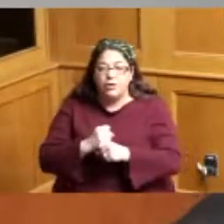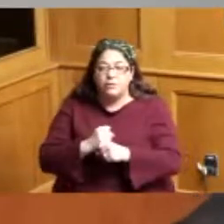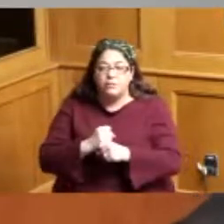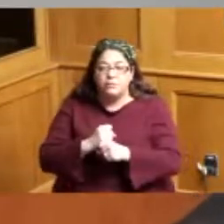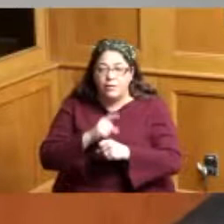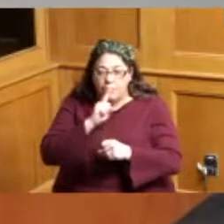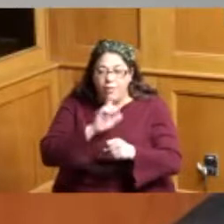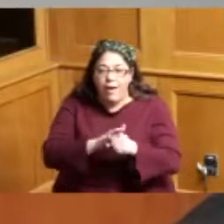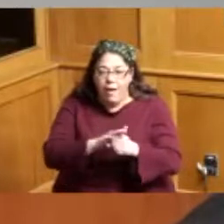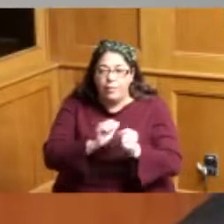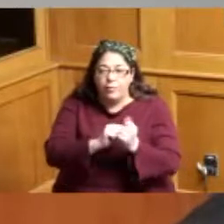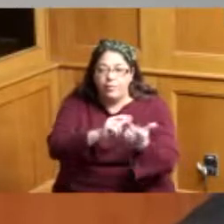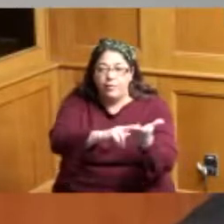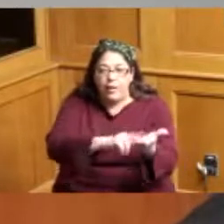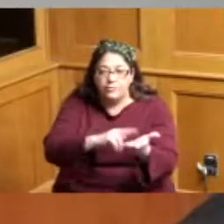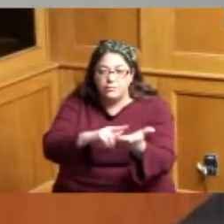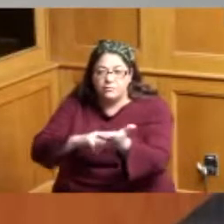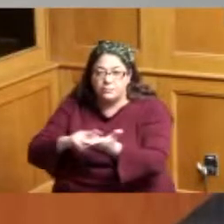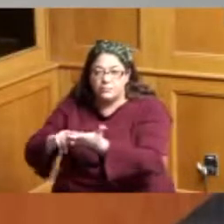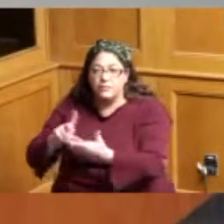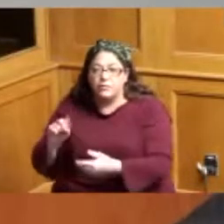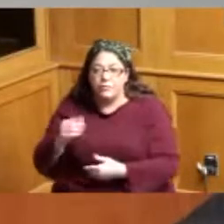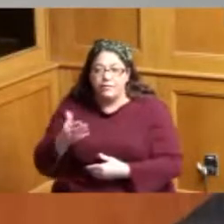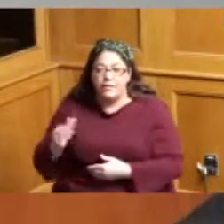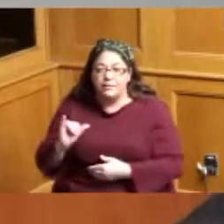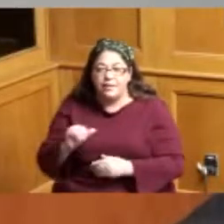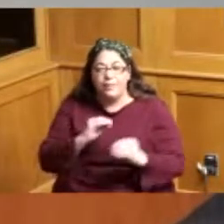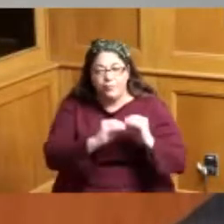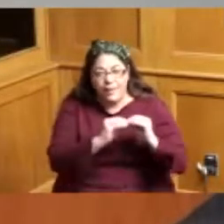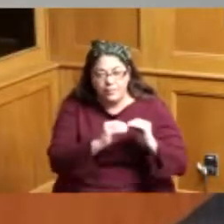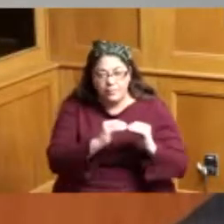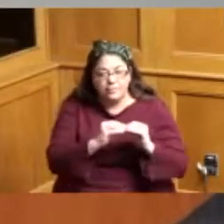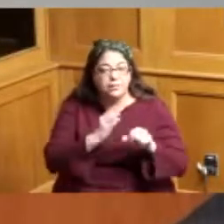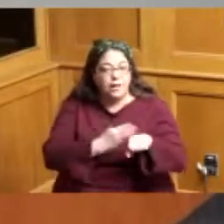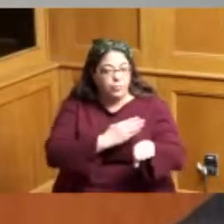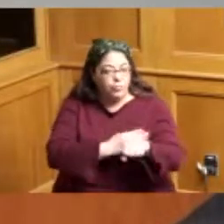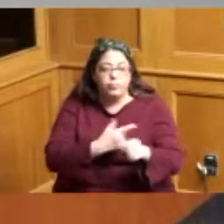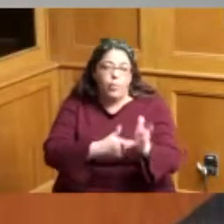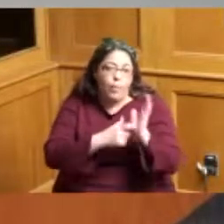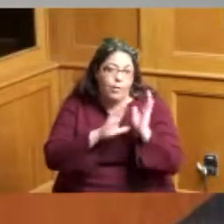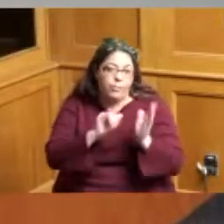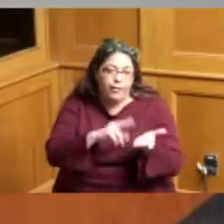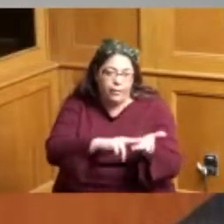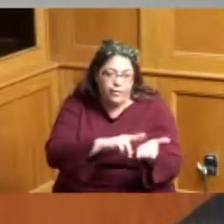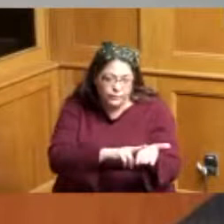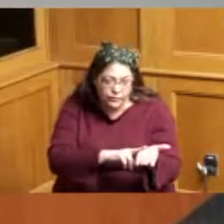contracts to do things like you know maintenance and improvements that we're obligated to do under